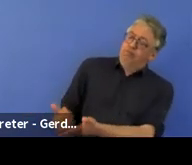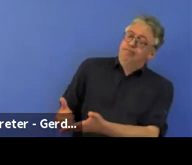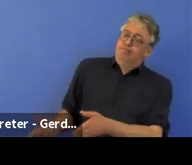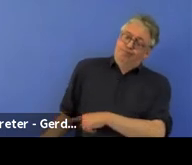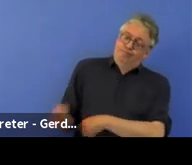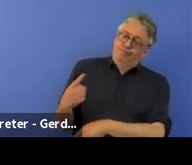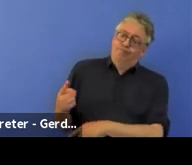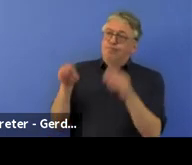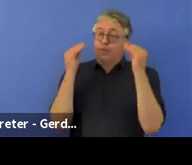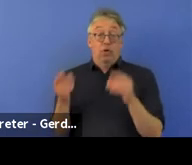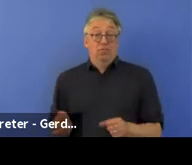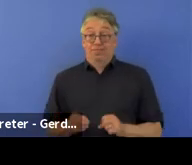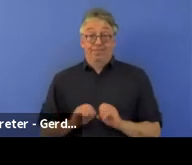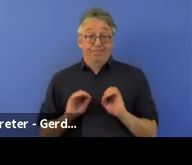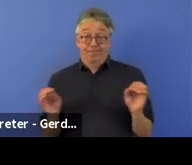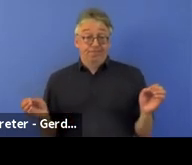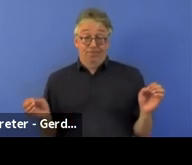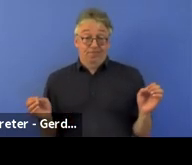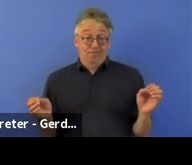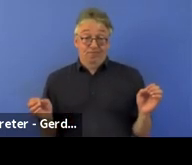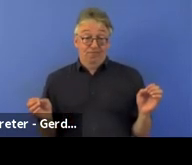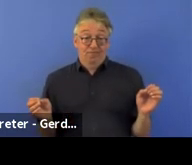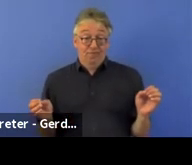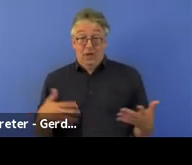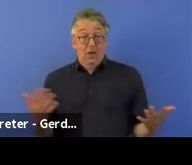much importance. And so they are not even